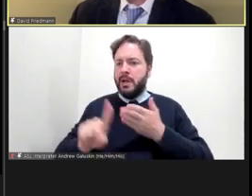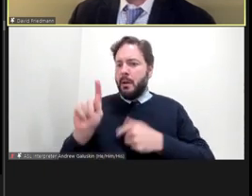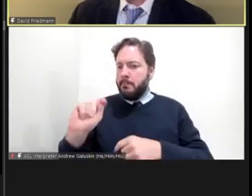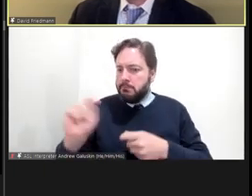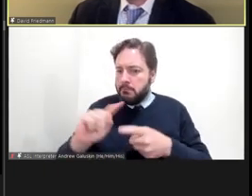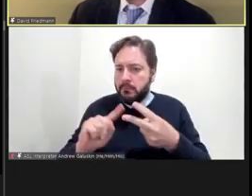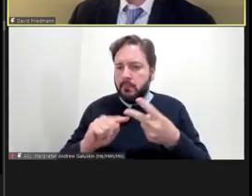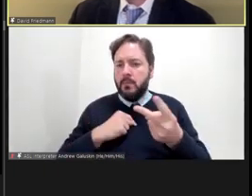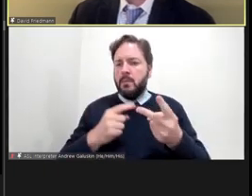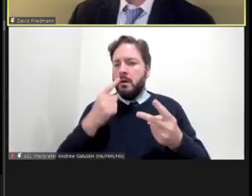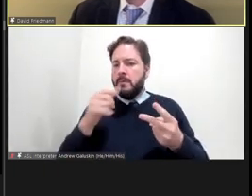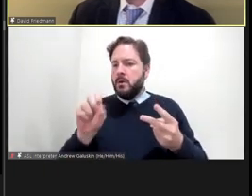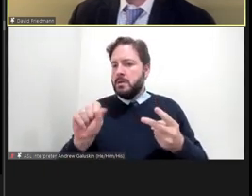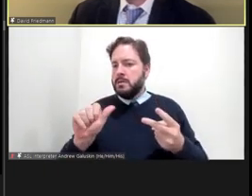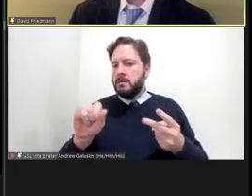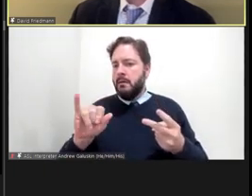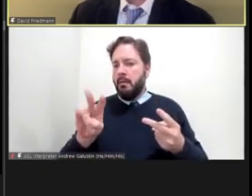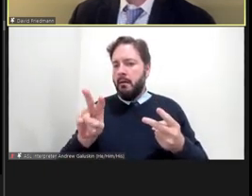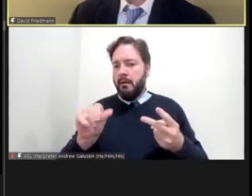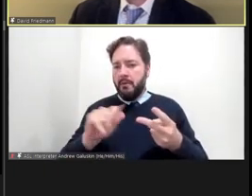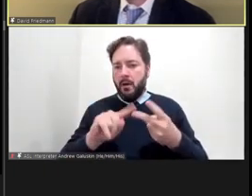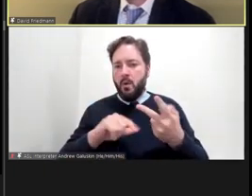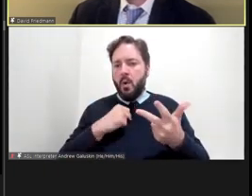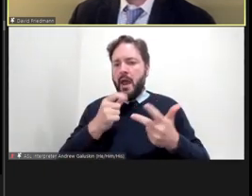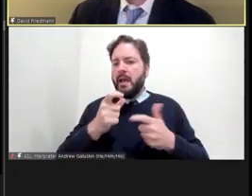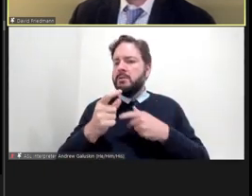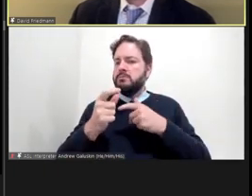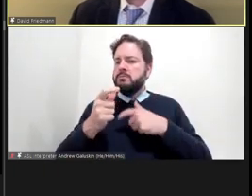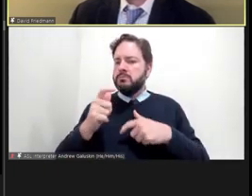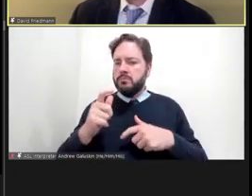there is an available dried blood spot -- so a dried blood spot is something that's often